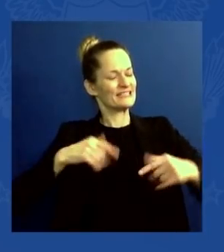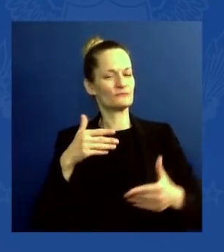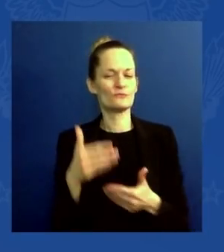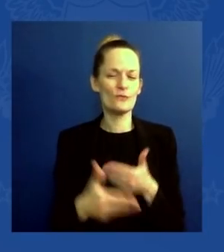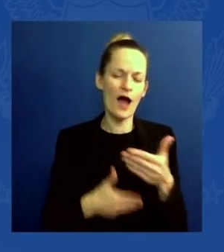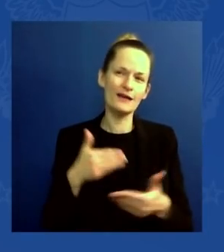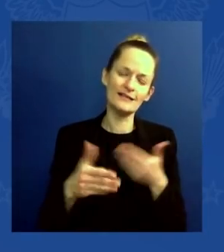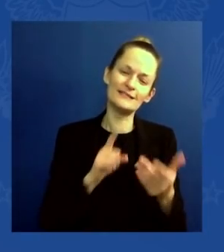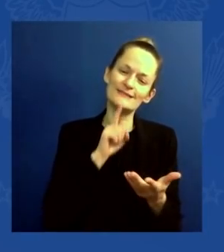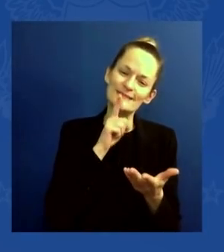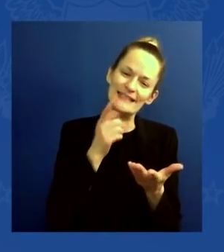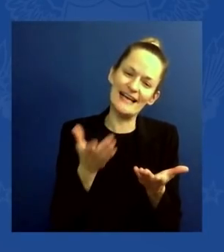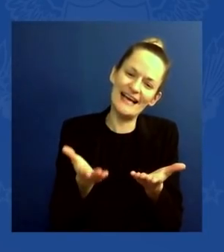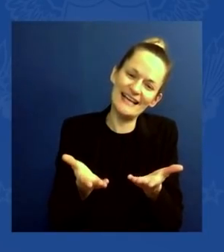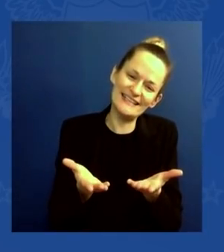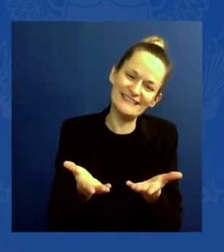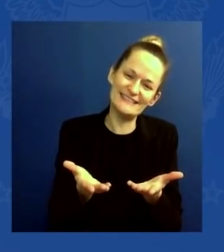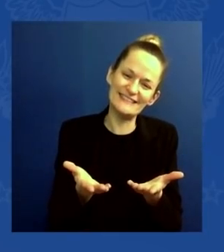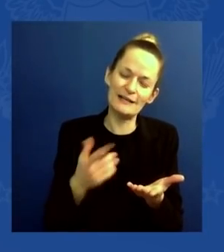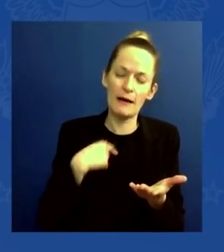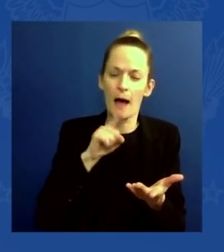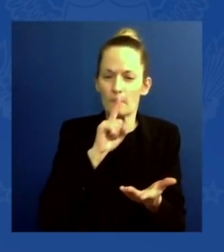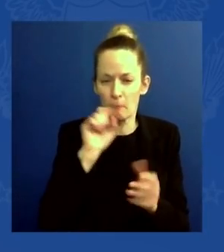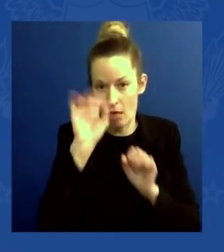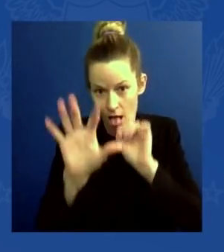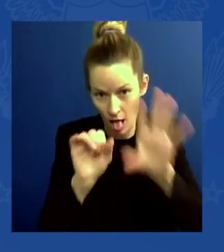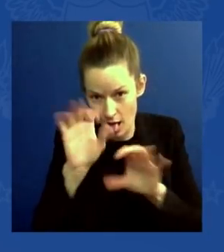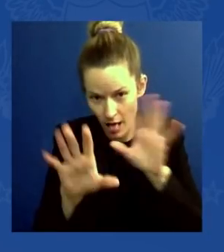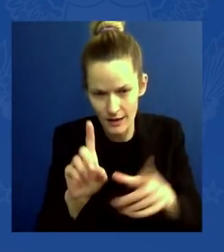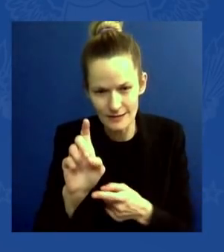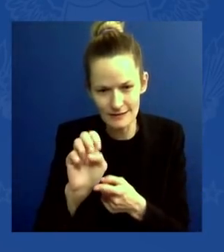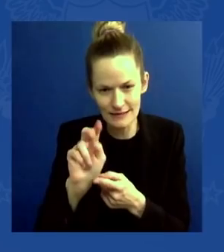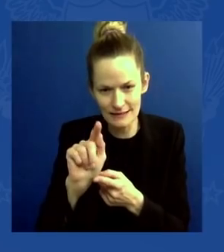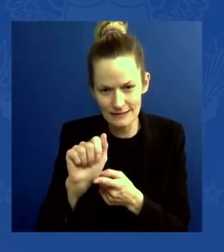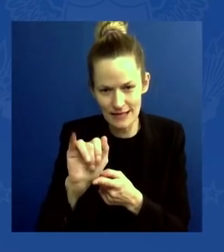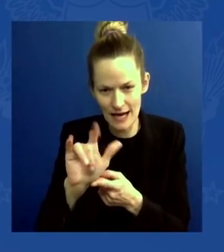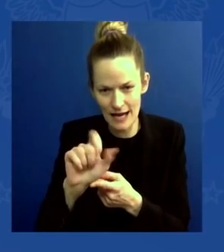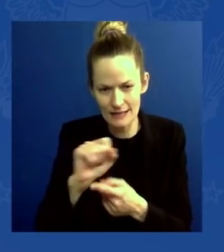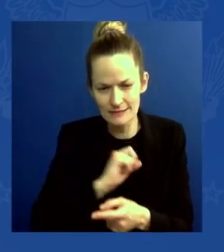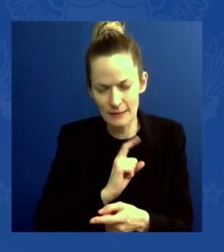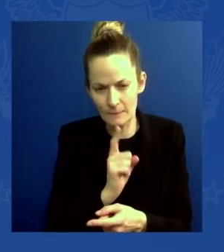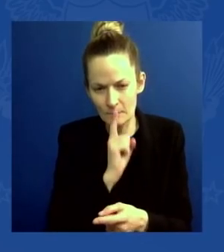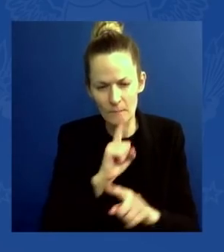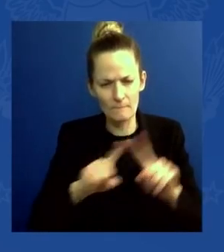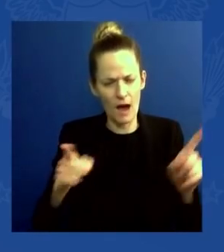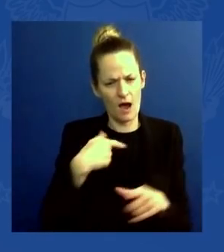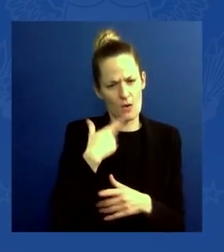all of the people personally again. I've been out of government for four years. I used to do this every day.